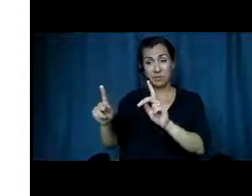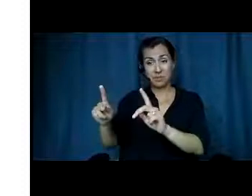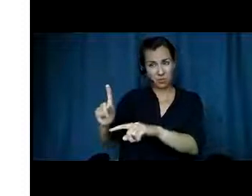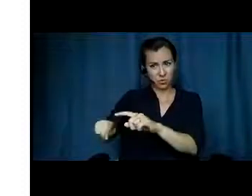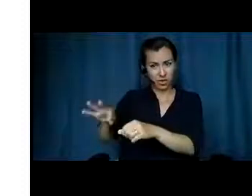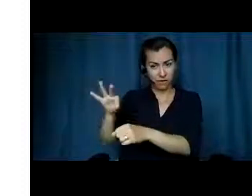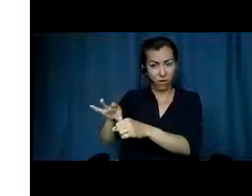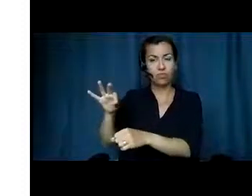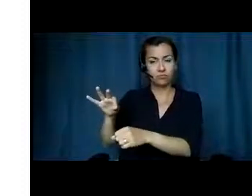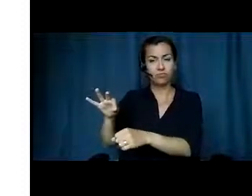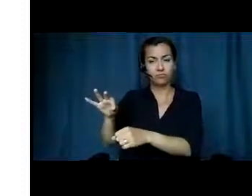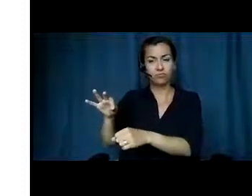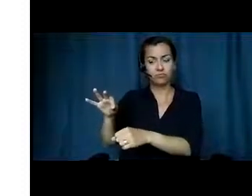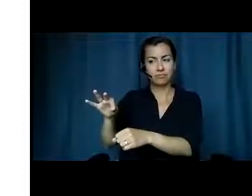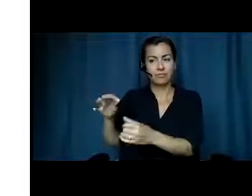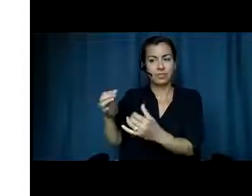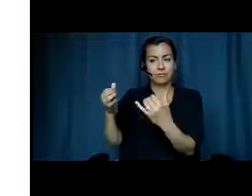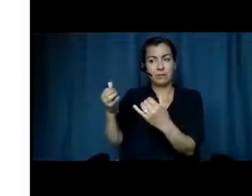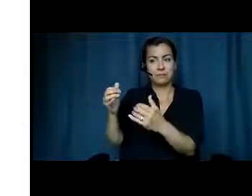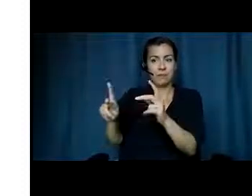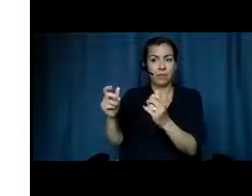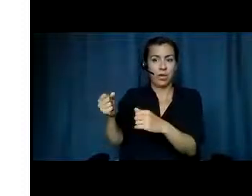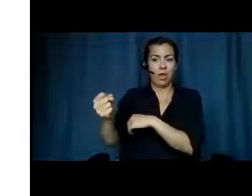a failure to register people with disabilities.